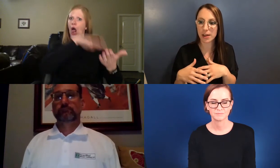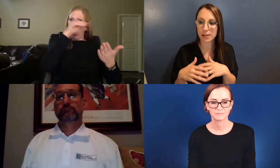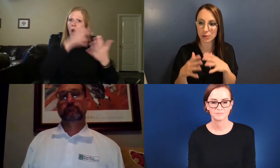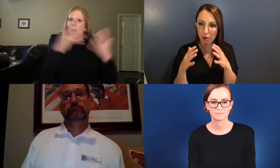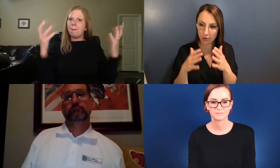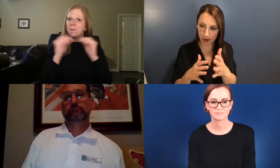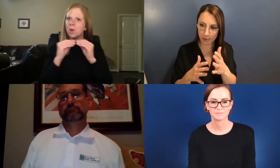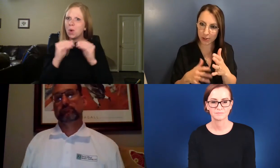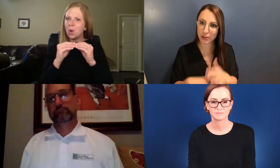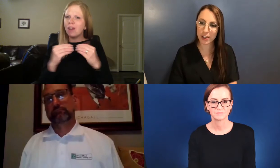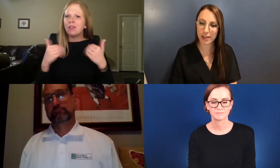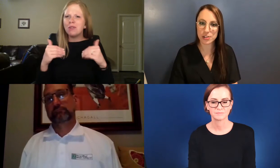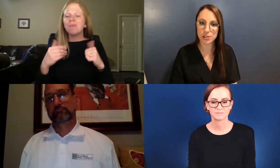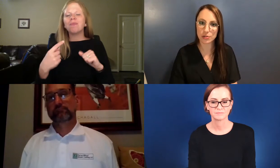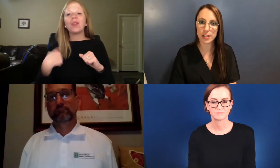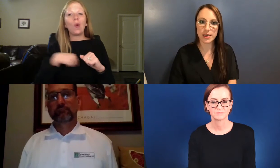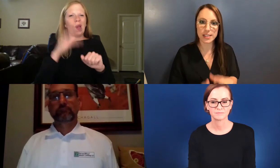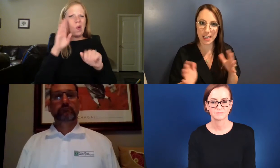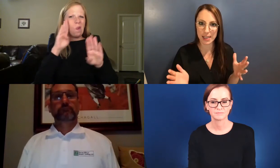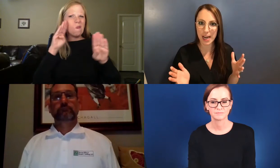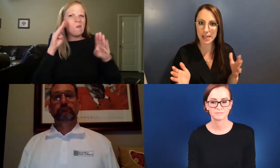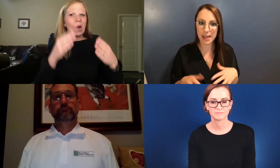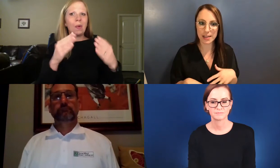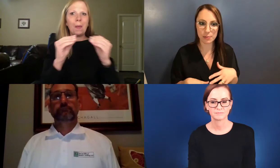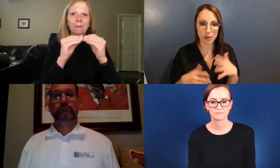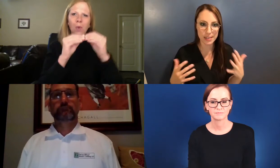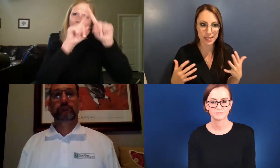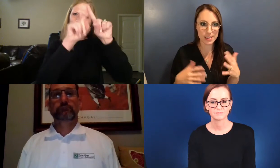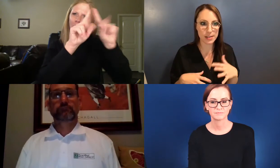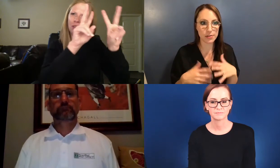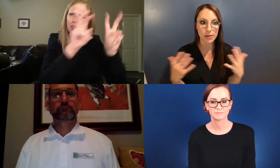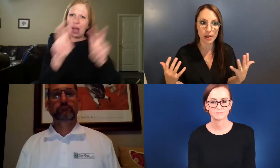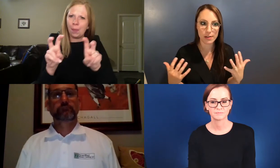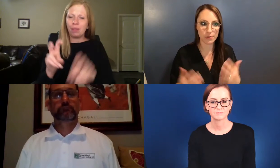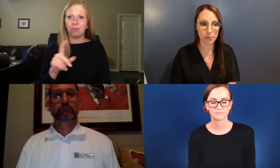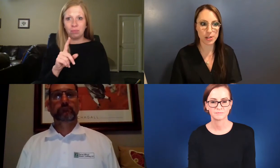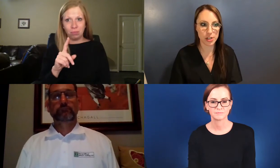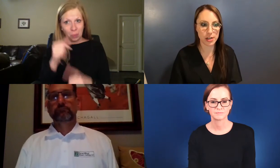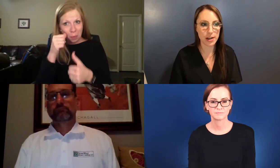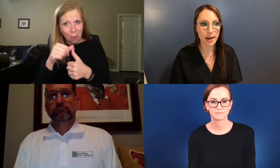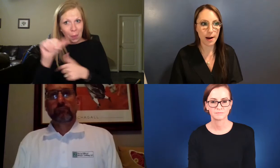so that you know what you're getting into. Because again, the ADA pretty extensive, a lot of information,